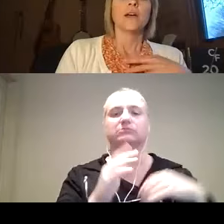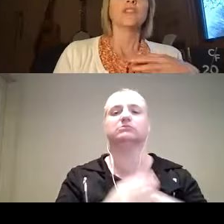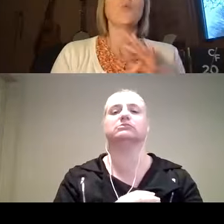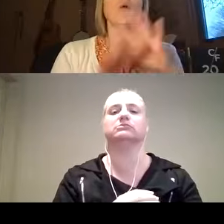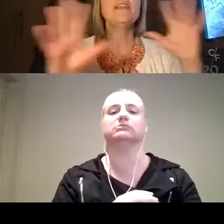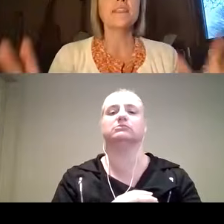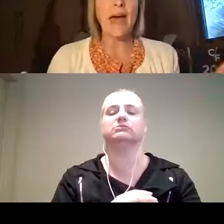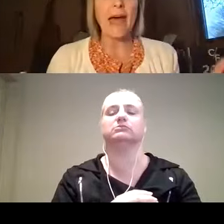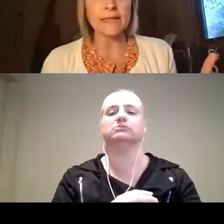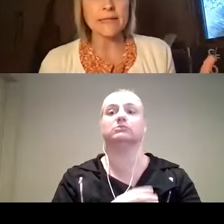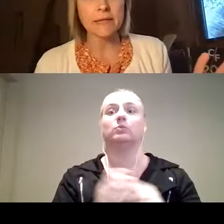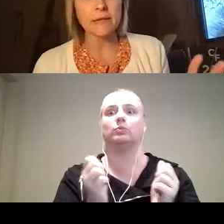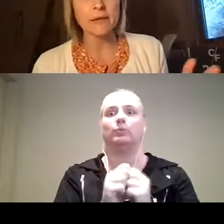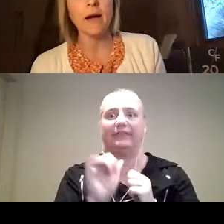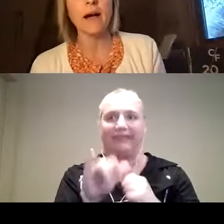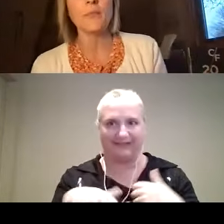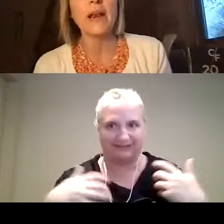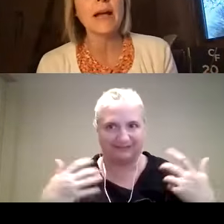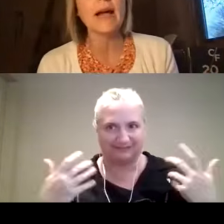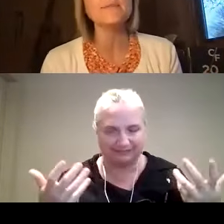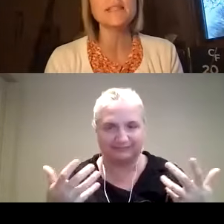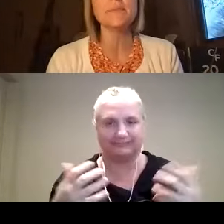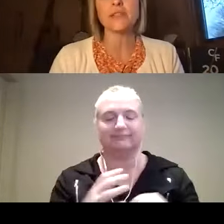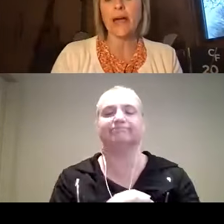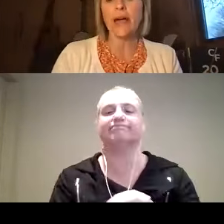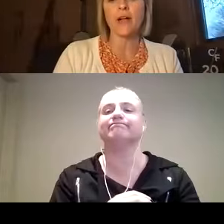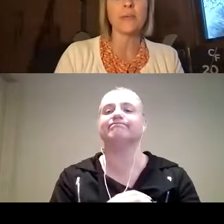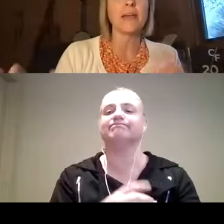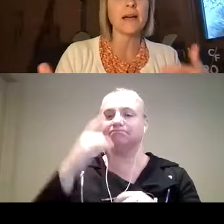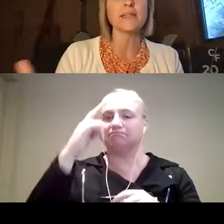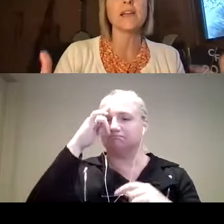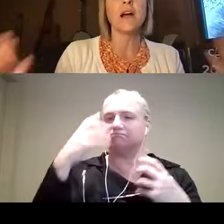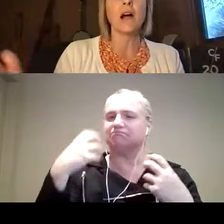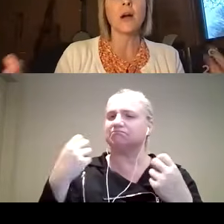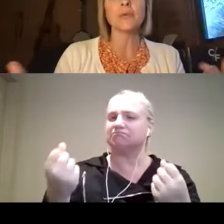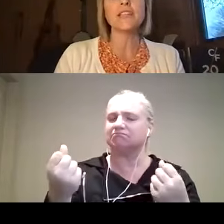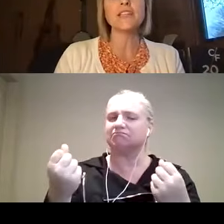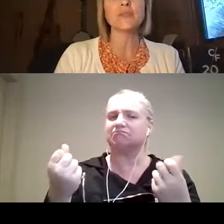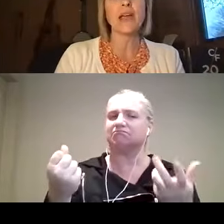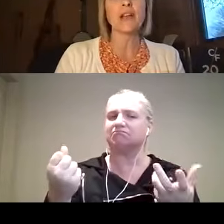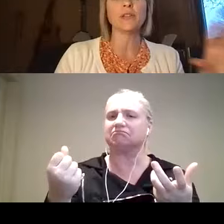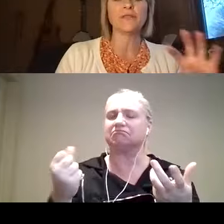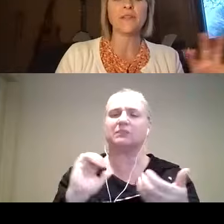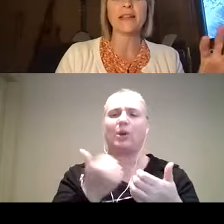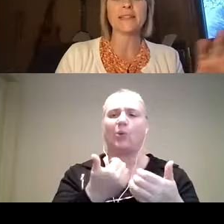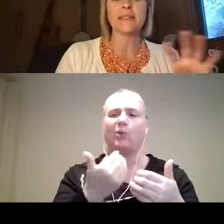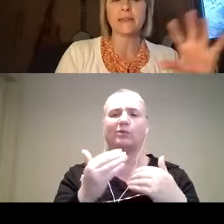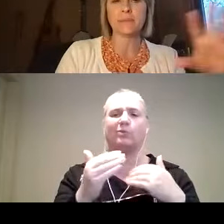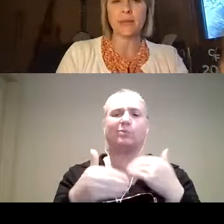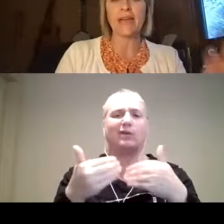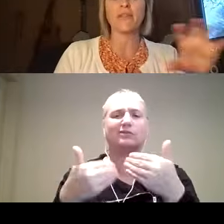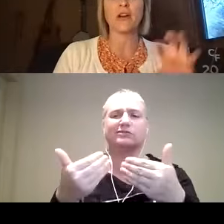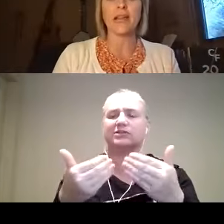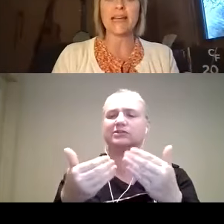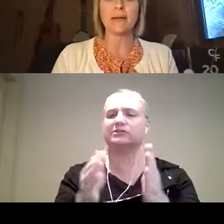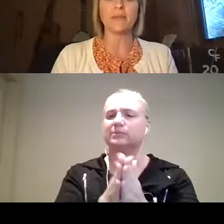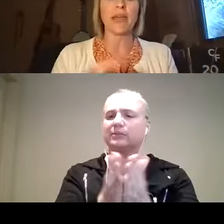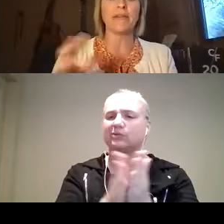So, with that, when it comes to mental health, because our procedures manual defines behavior and adaptive behavior,